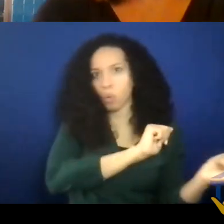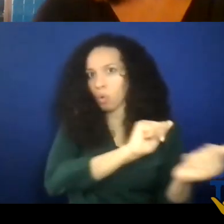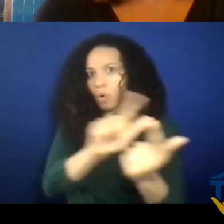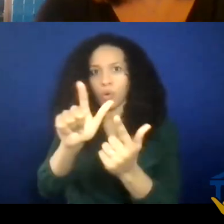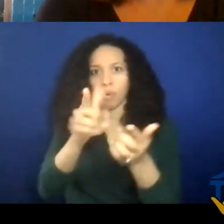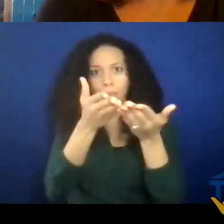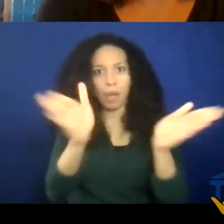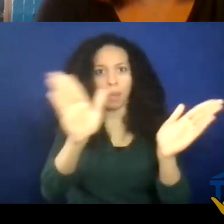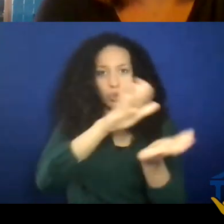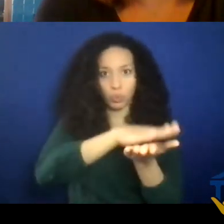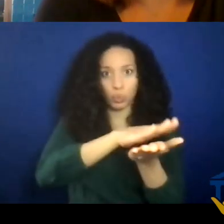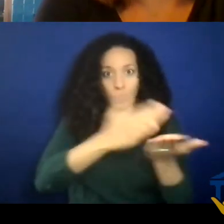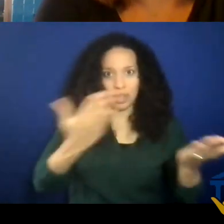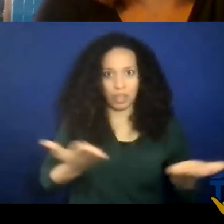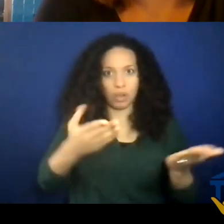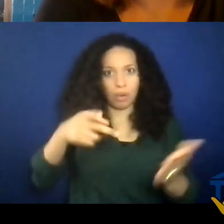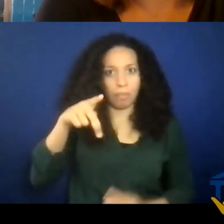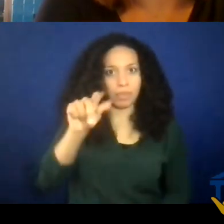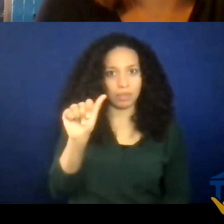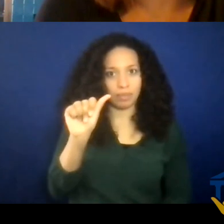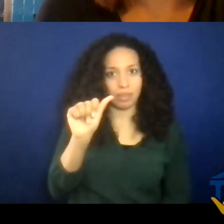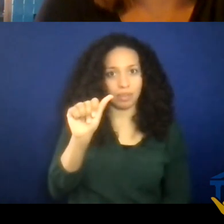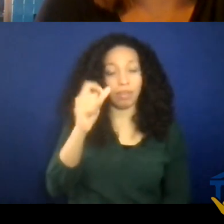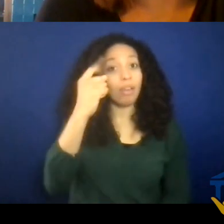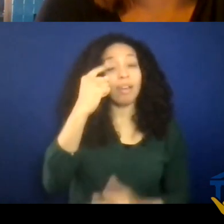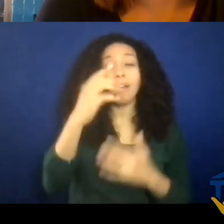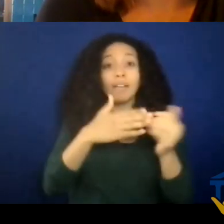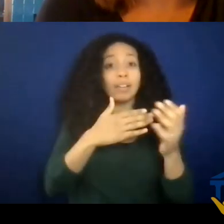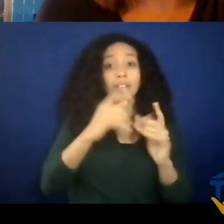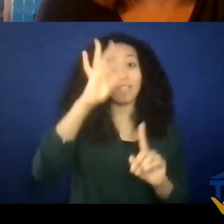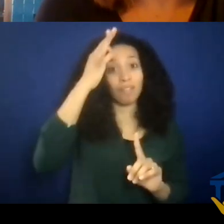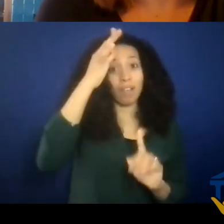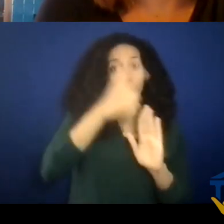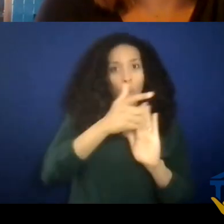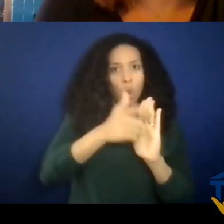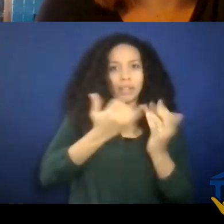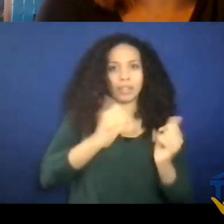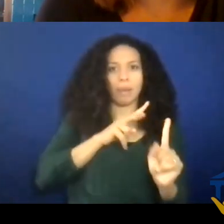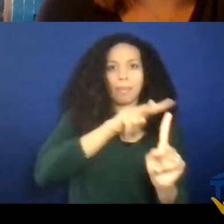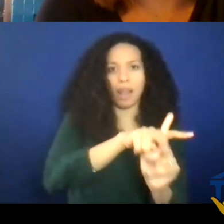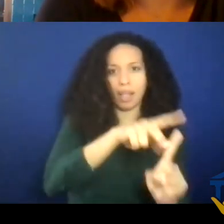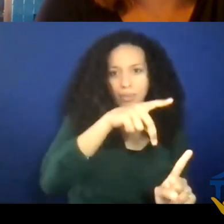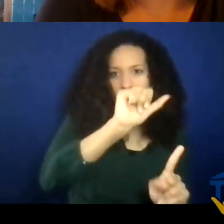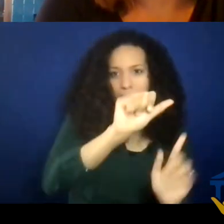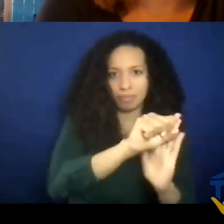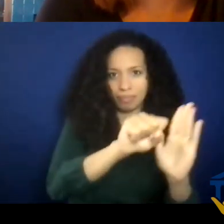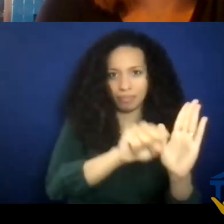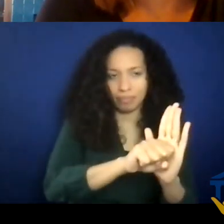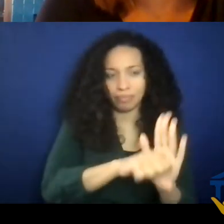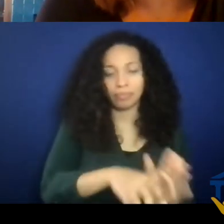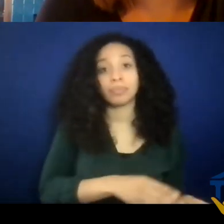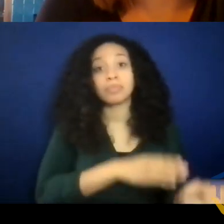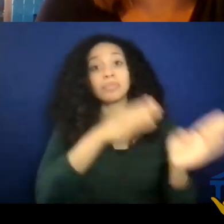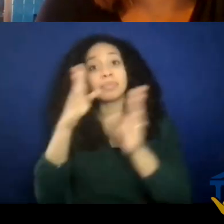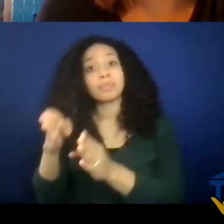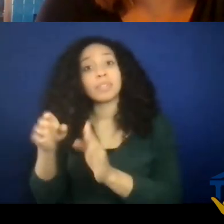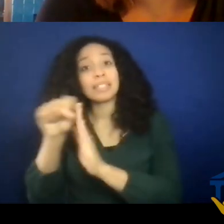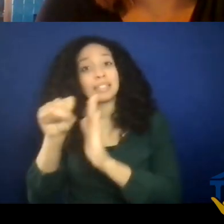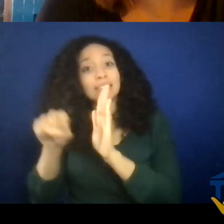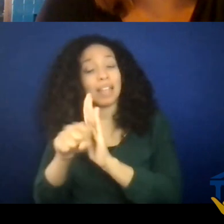in Pennsylvania even though it's a Federal law, State law simply adds some clarification